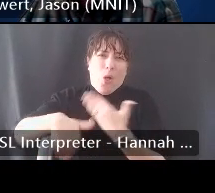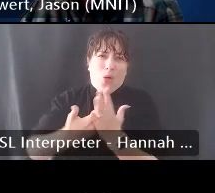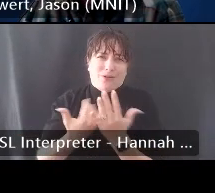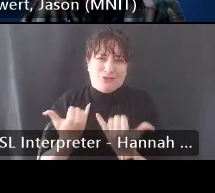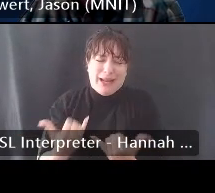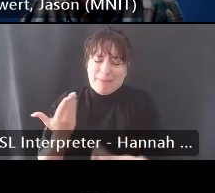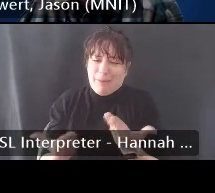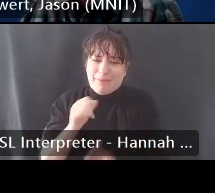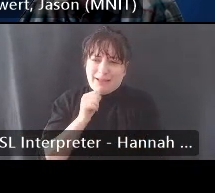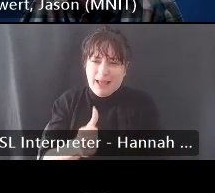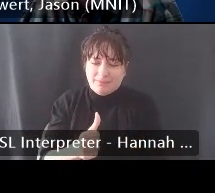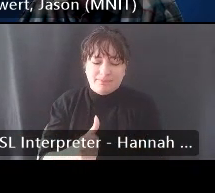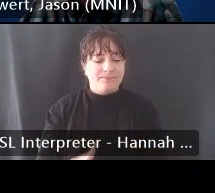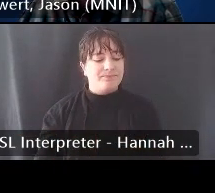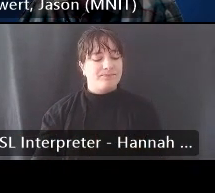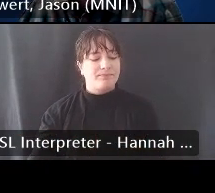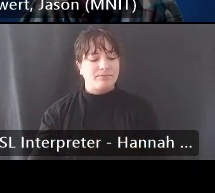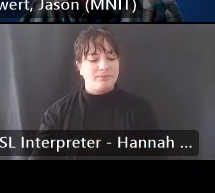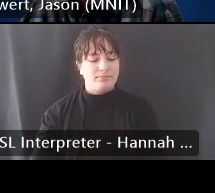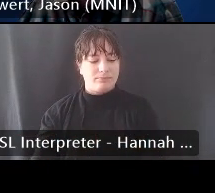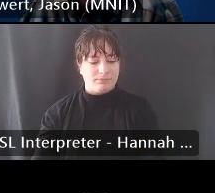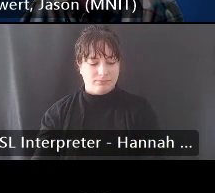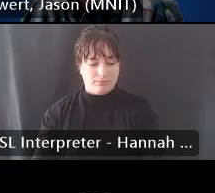is a question that came up in the chat quite a bit.